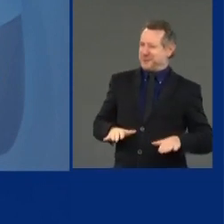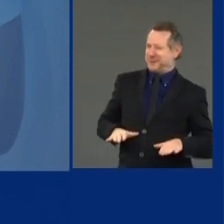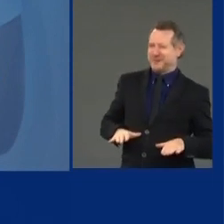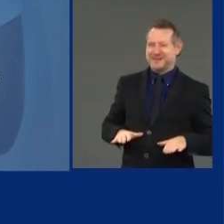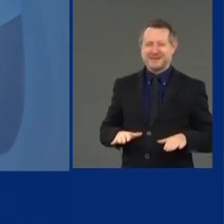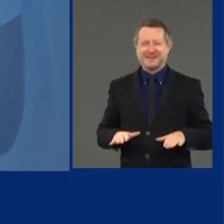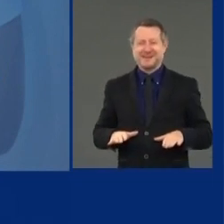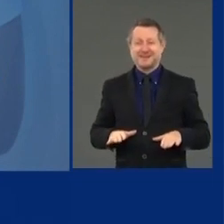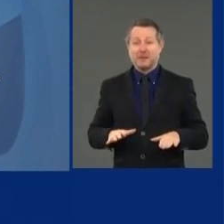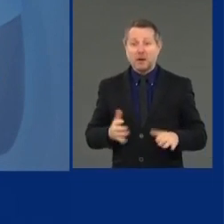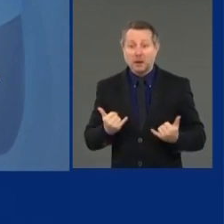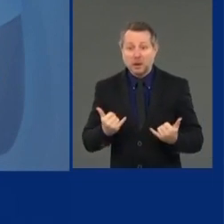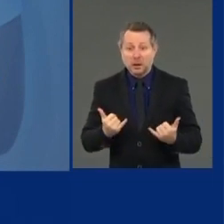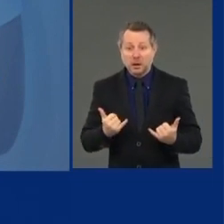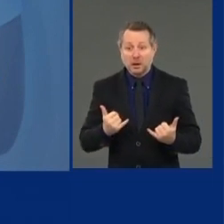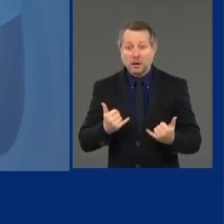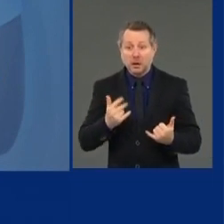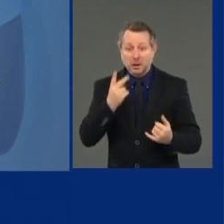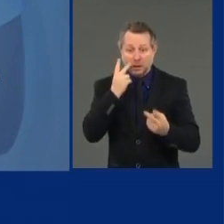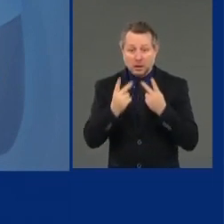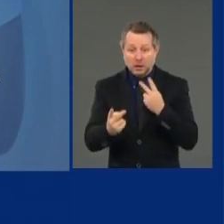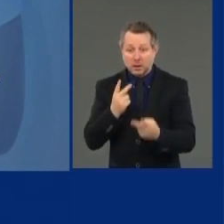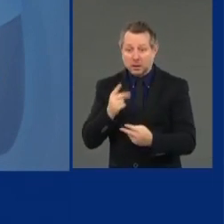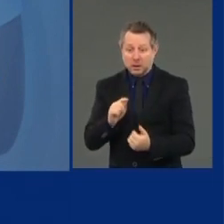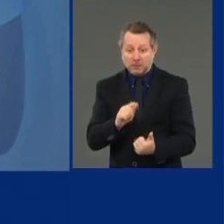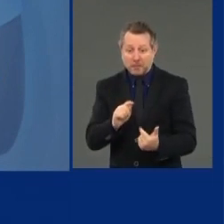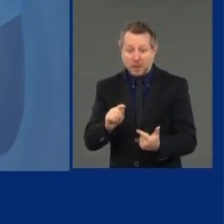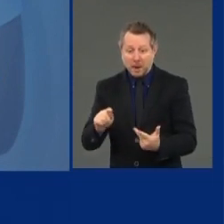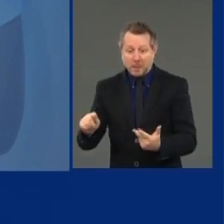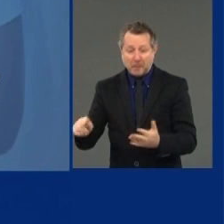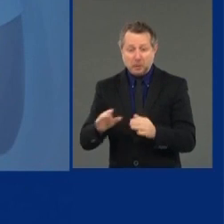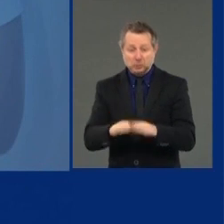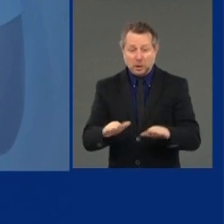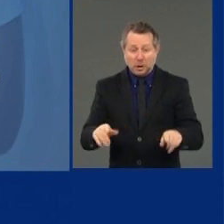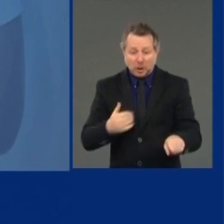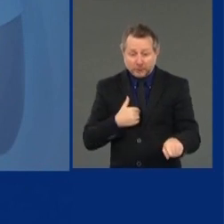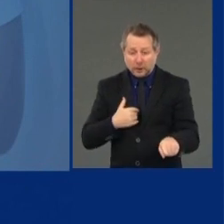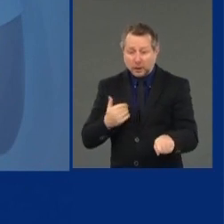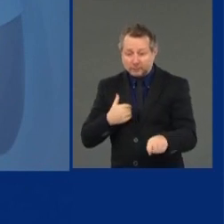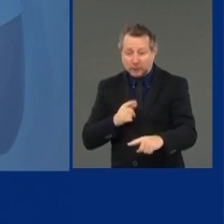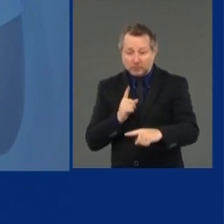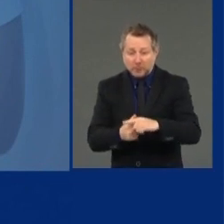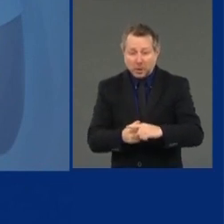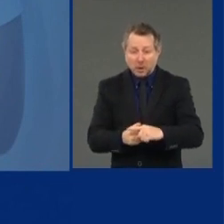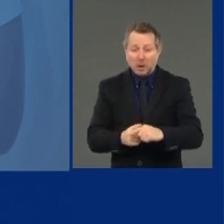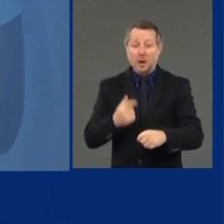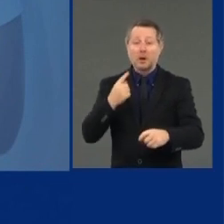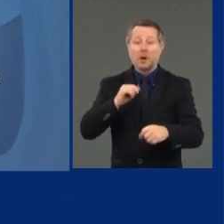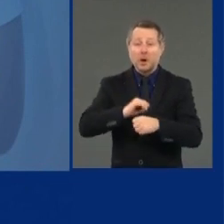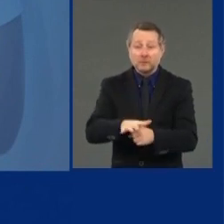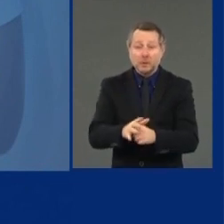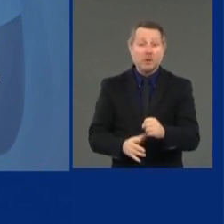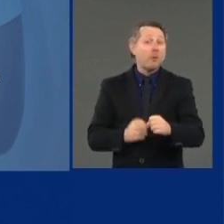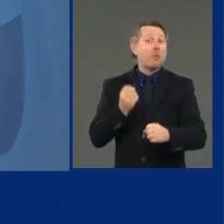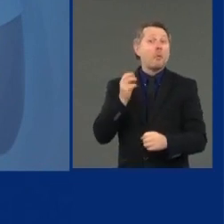REDUCED ANXIETY EARLY ON.